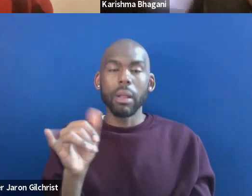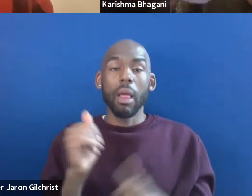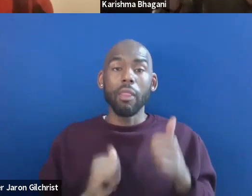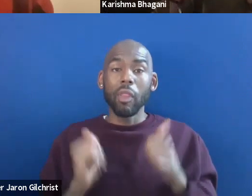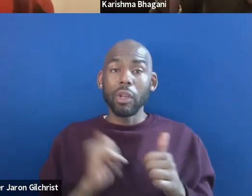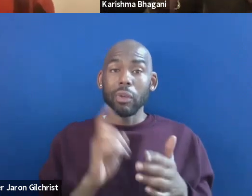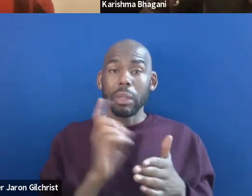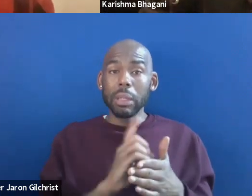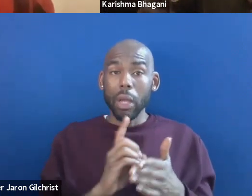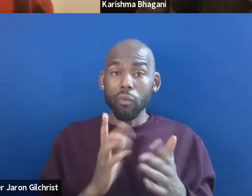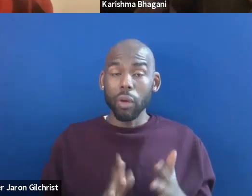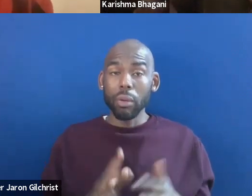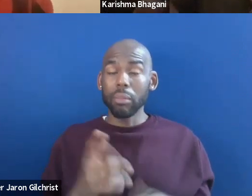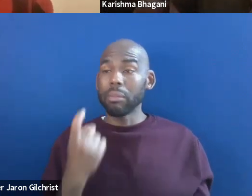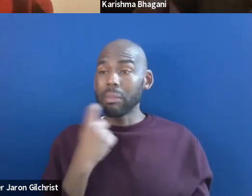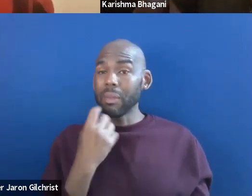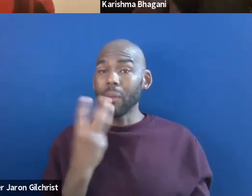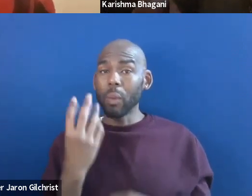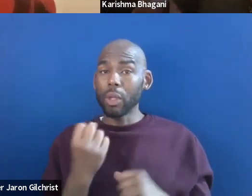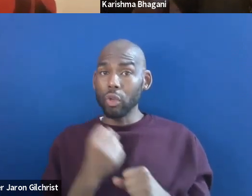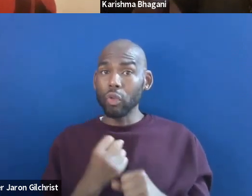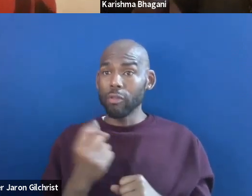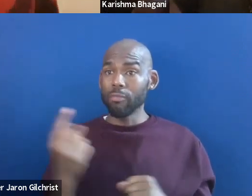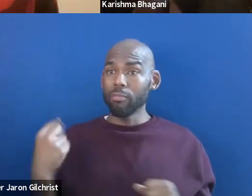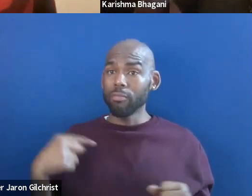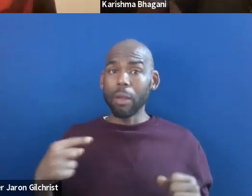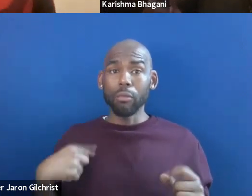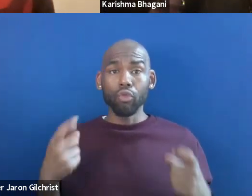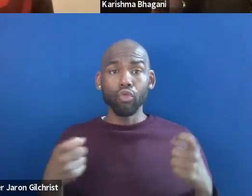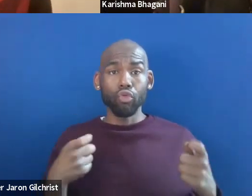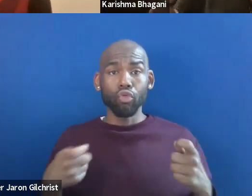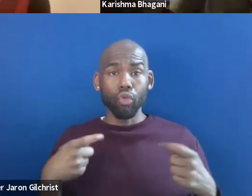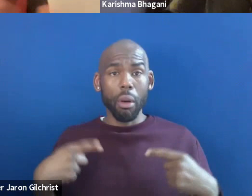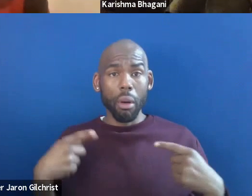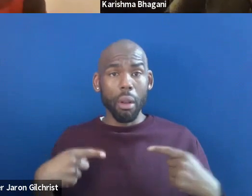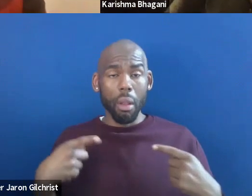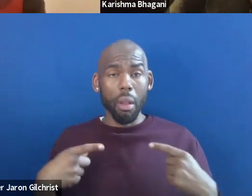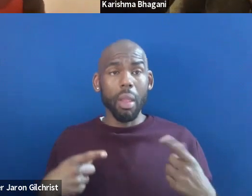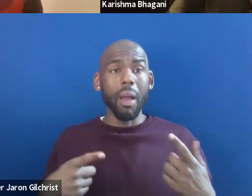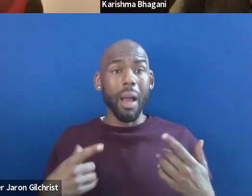for the past few years have really been struggling on, I have this voice but where do I take it?